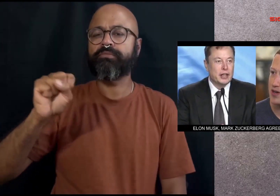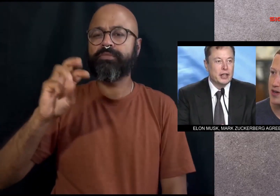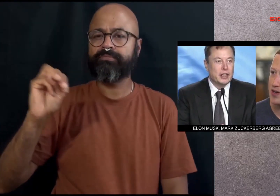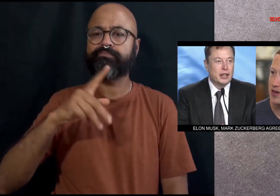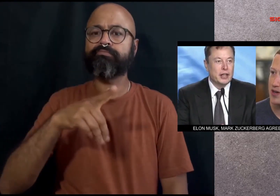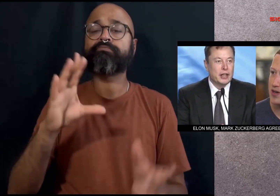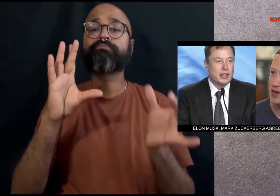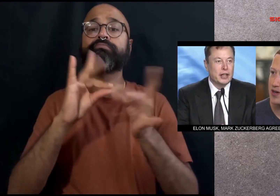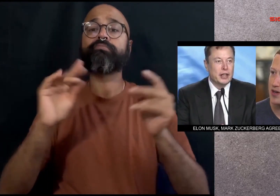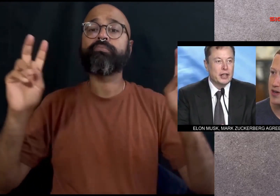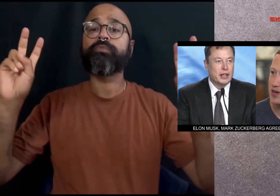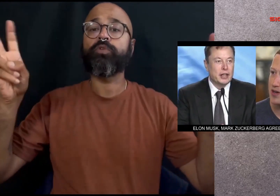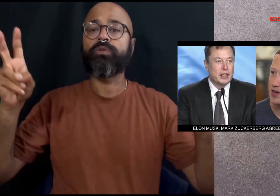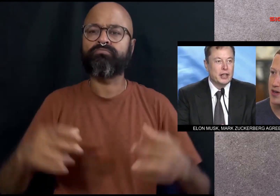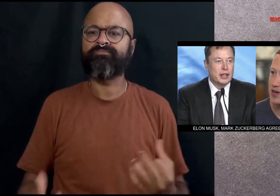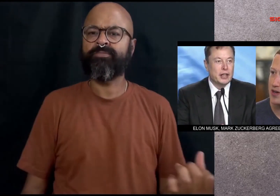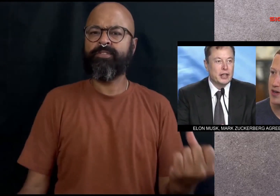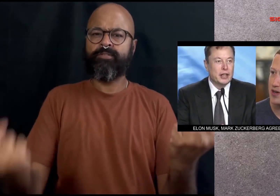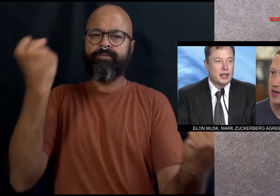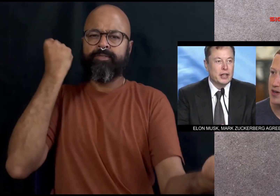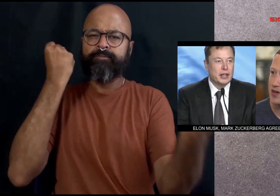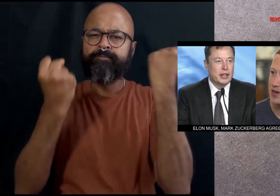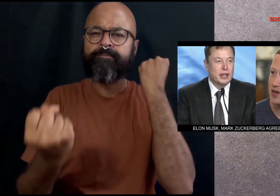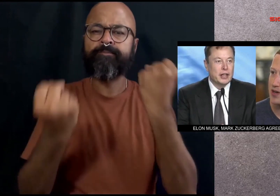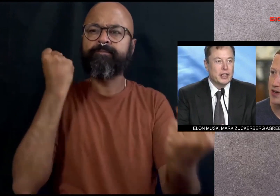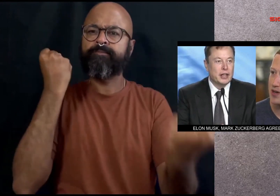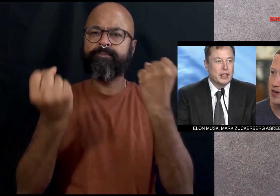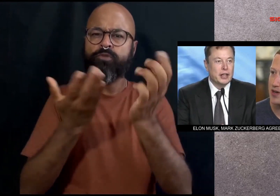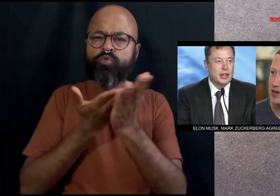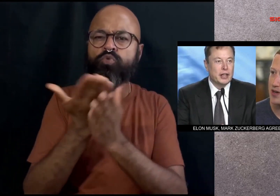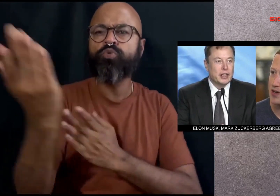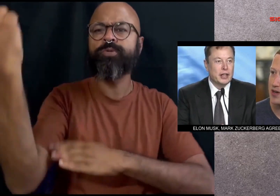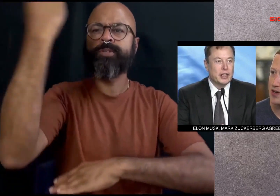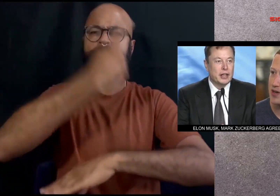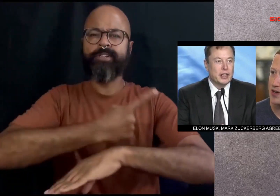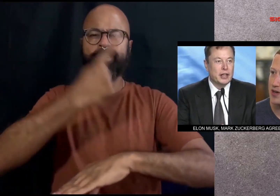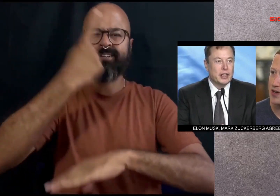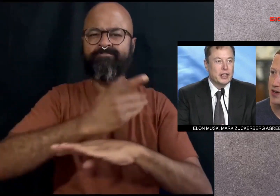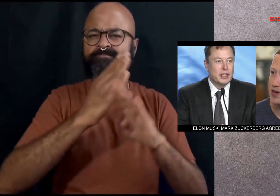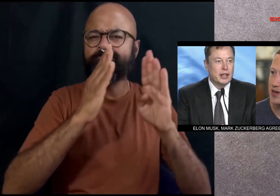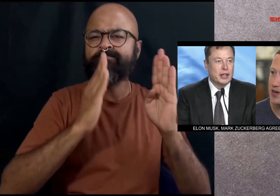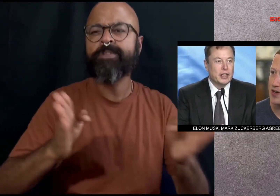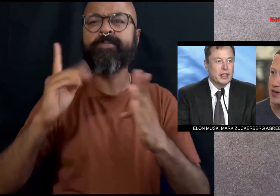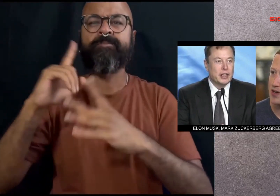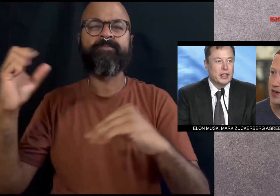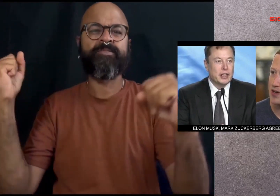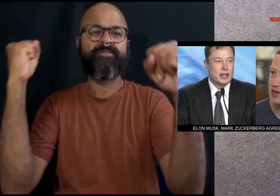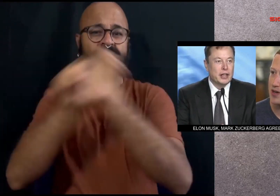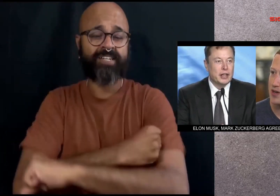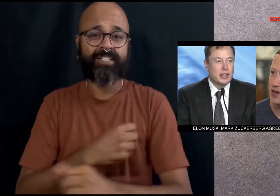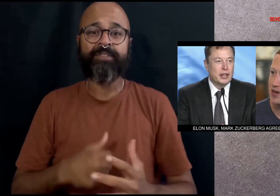Musk posted on social media that he is quote, lifting weights throughout the day, preparing for the fight.